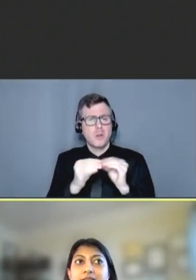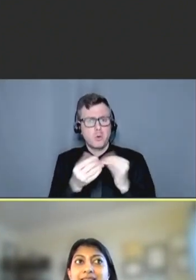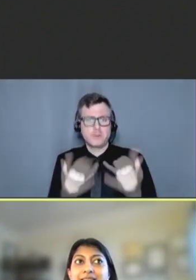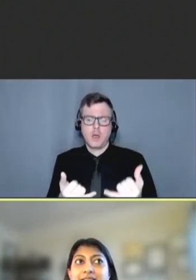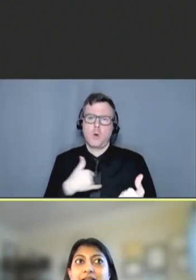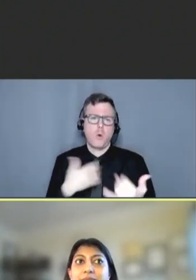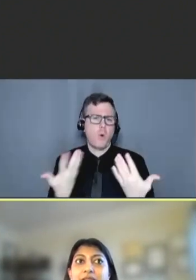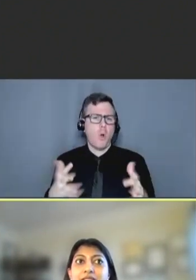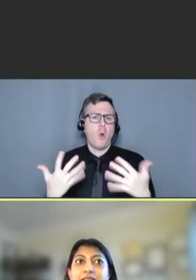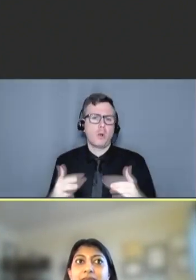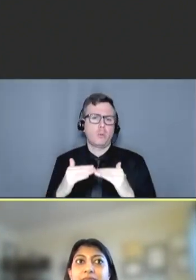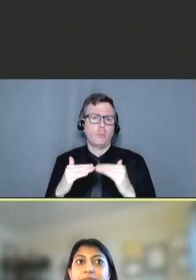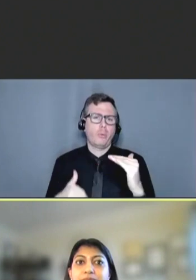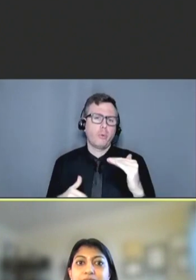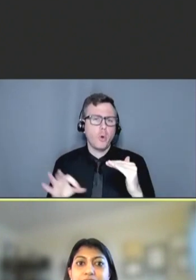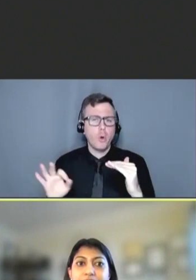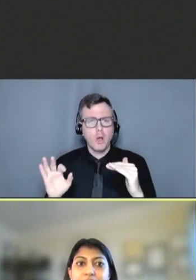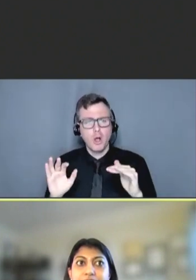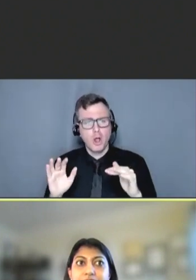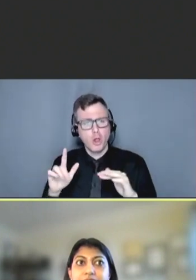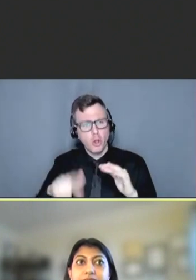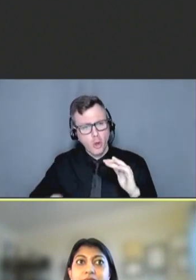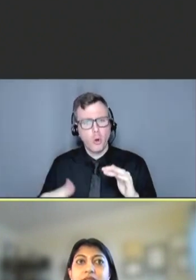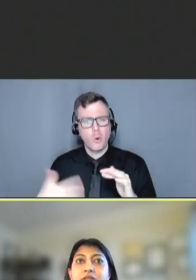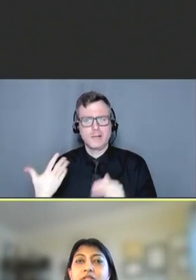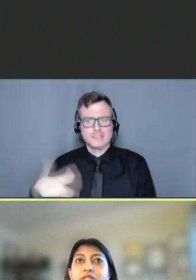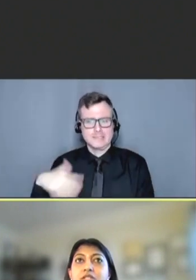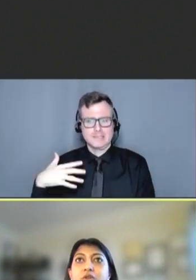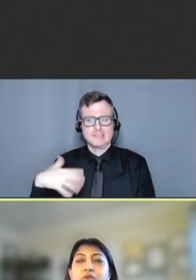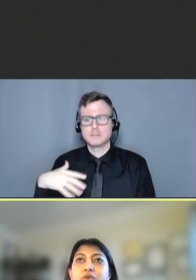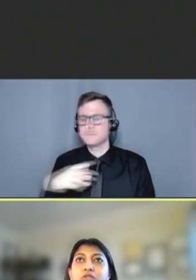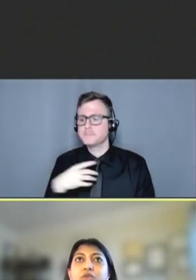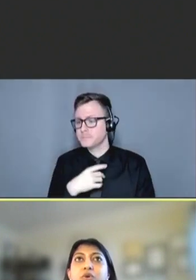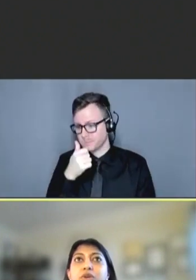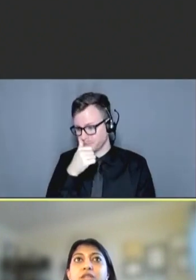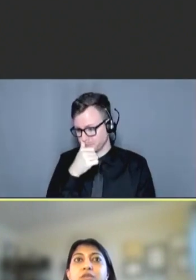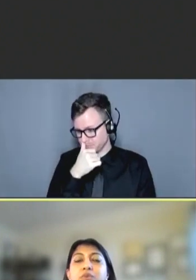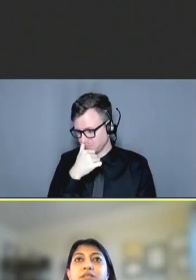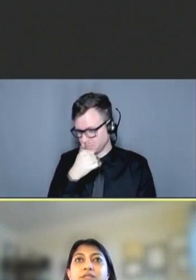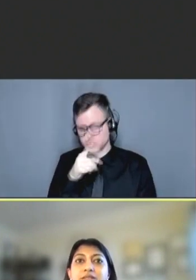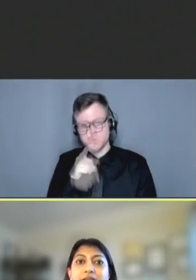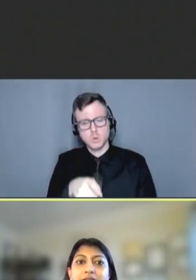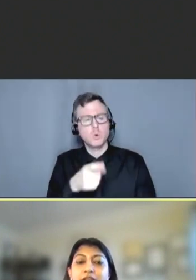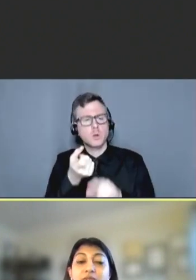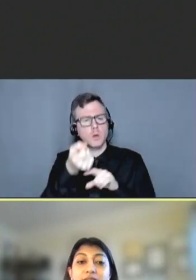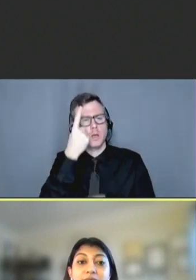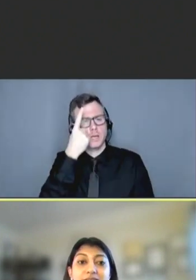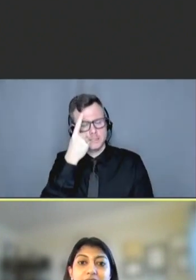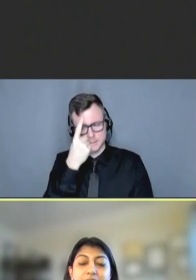Next slide, please. So, to orient you with the slide, I know it's busy.